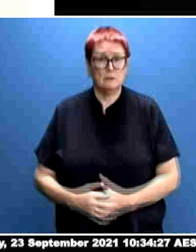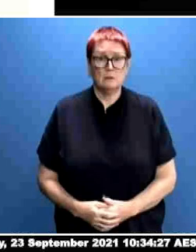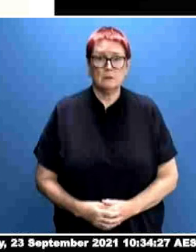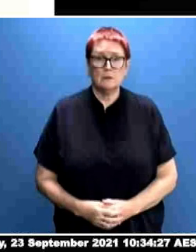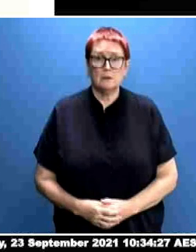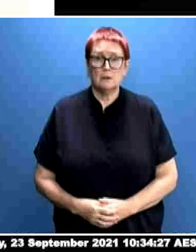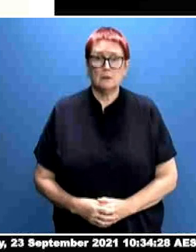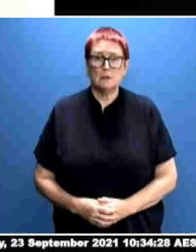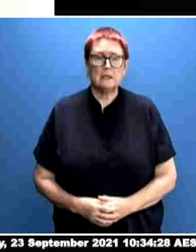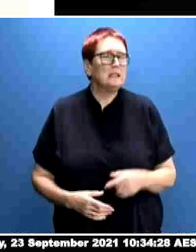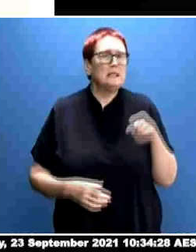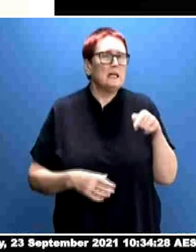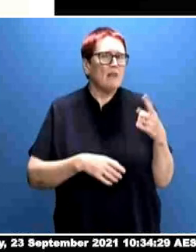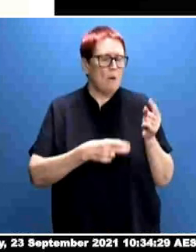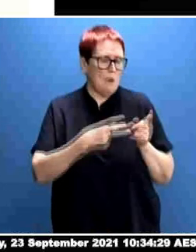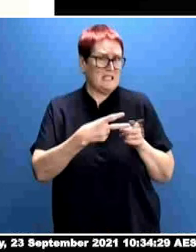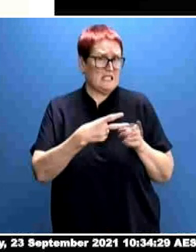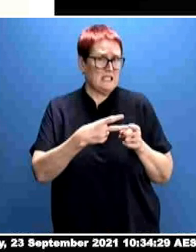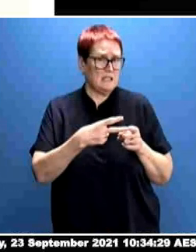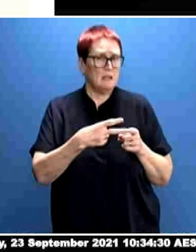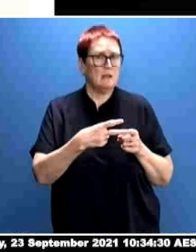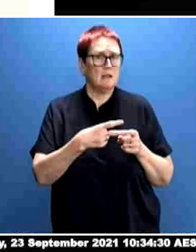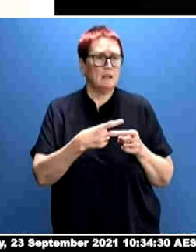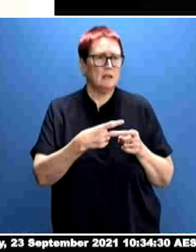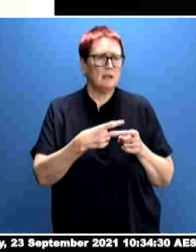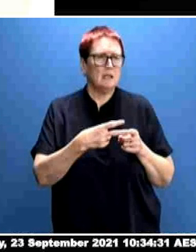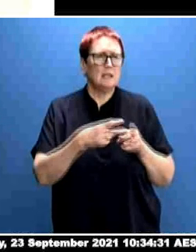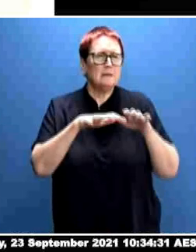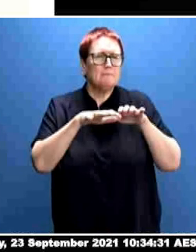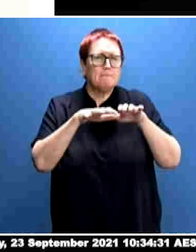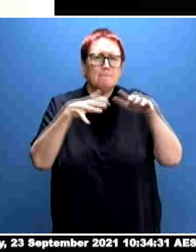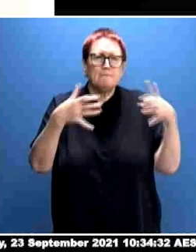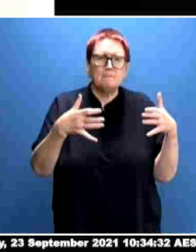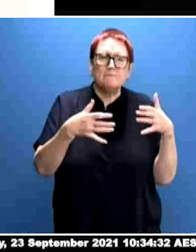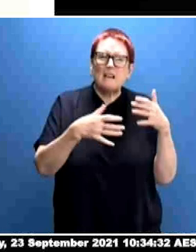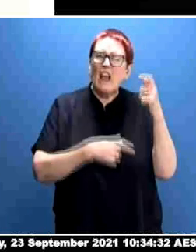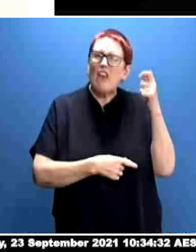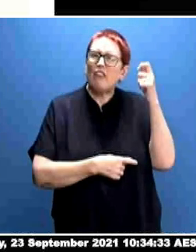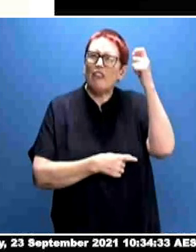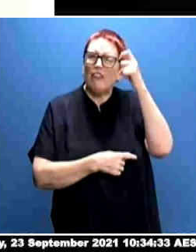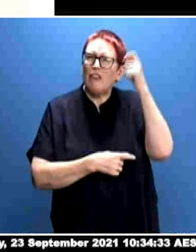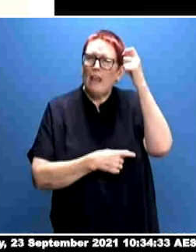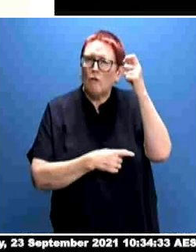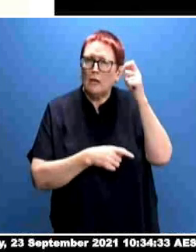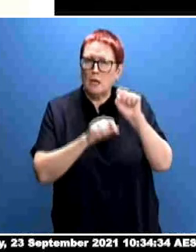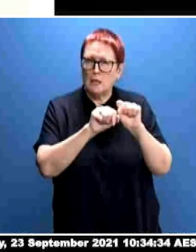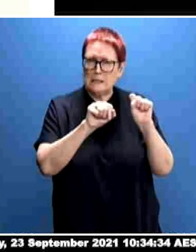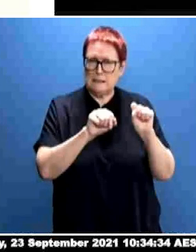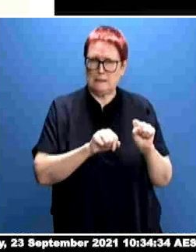In relation to the Welltree Model, the Welltree Model is an overarching, as you're saying, theoretical framework that guides practice and the Welltree Model